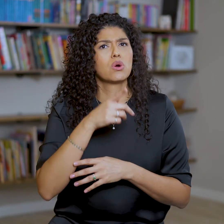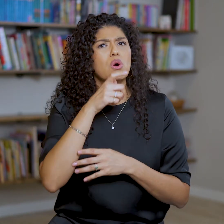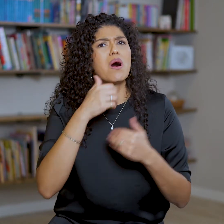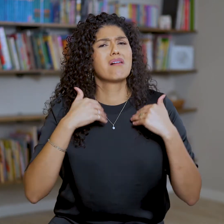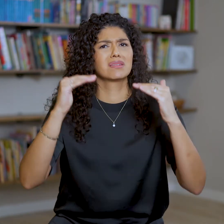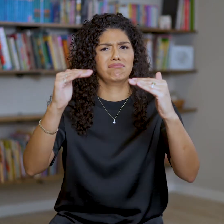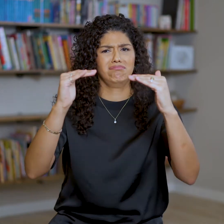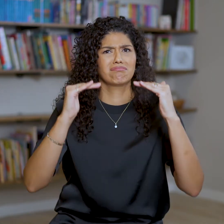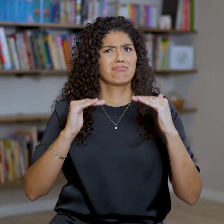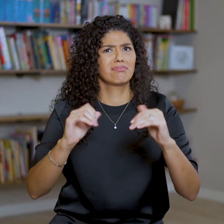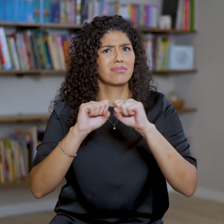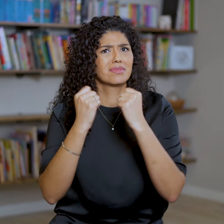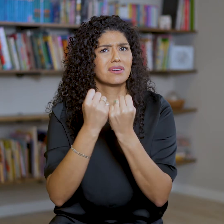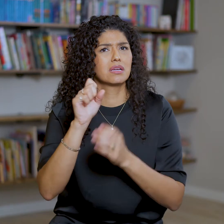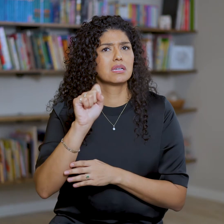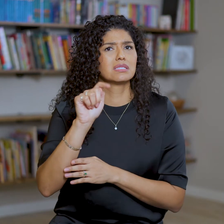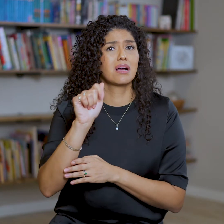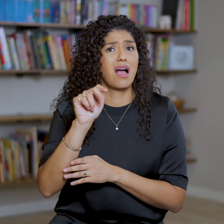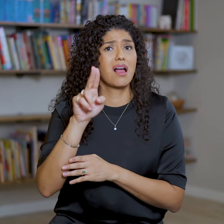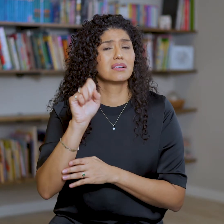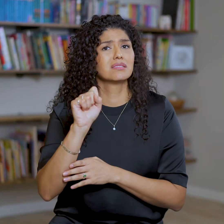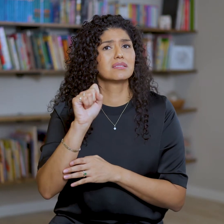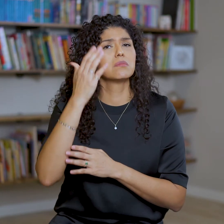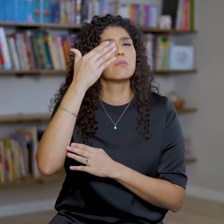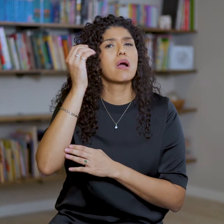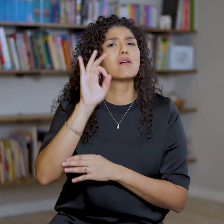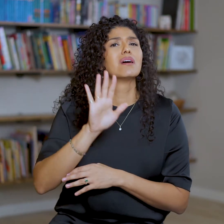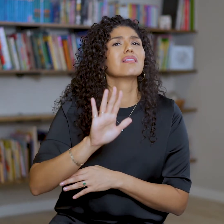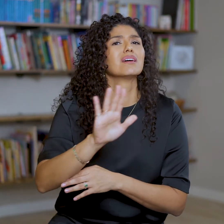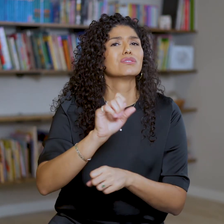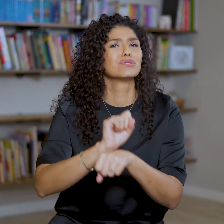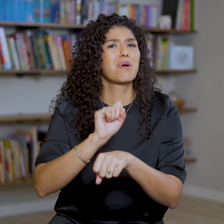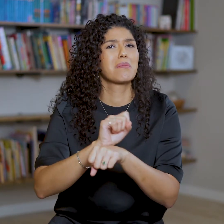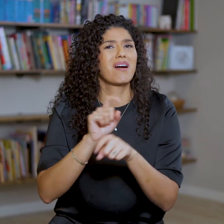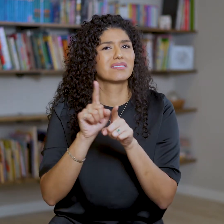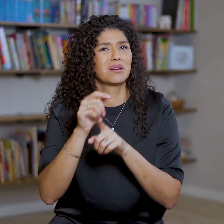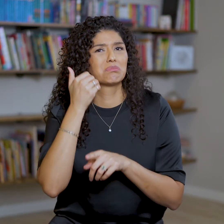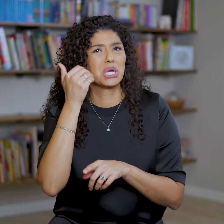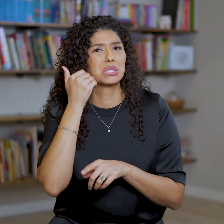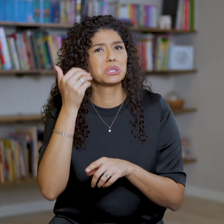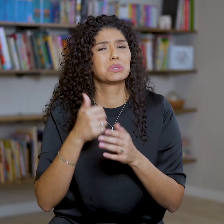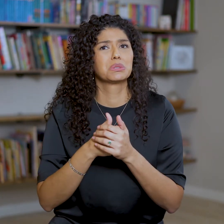who have a lower social status because of their jobs as prostitutes—